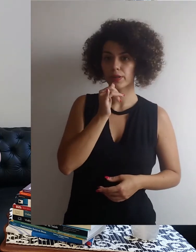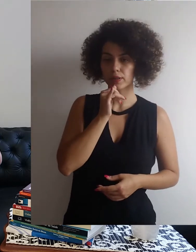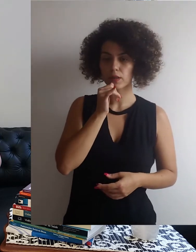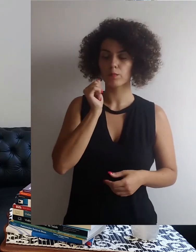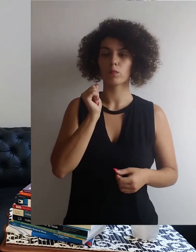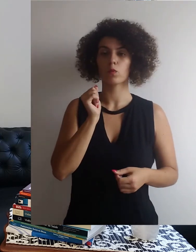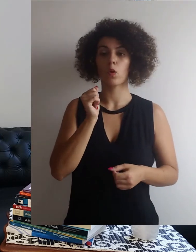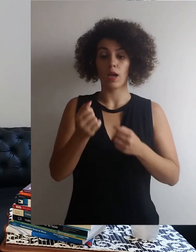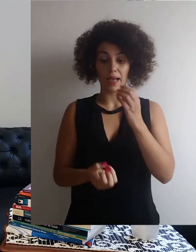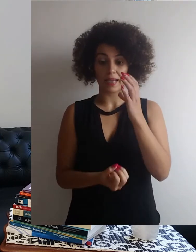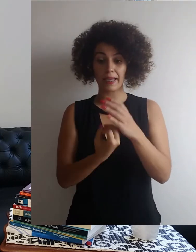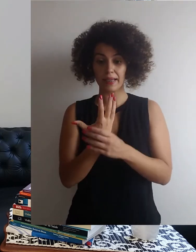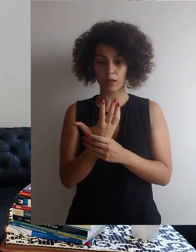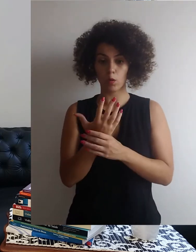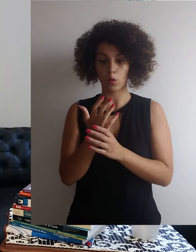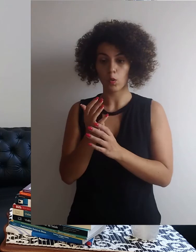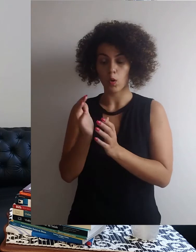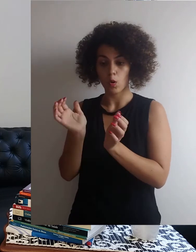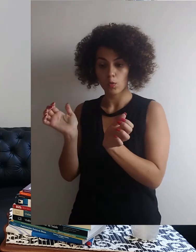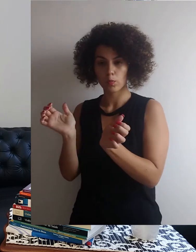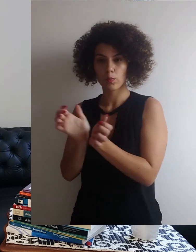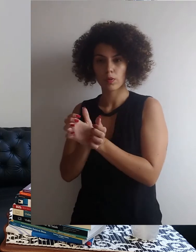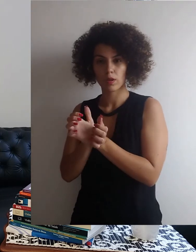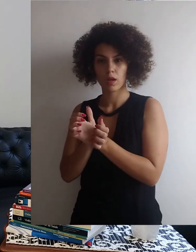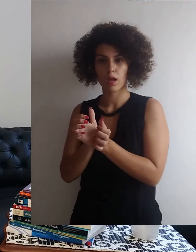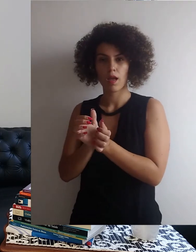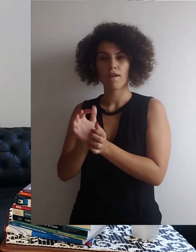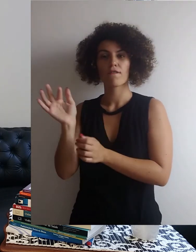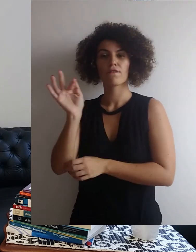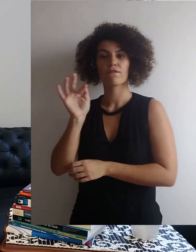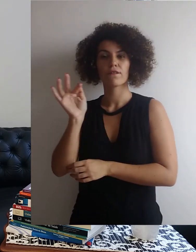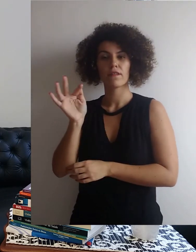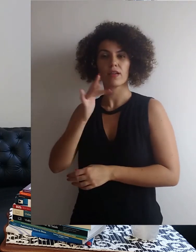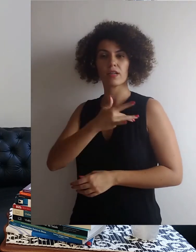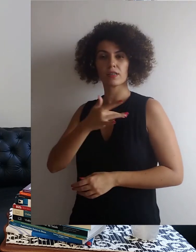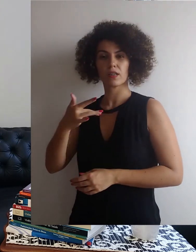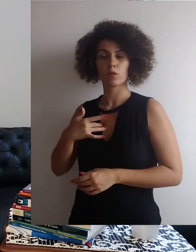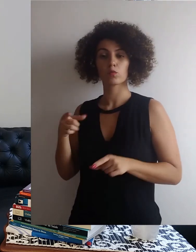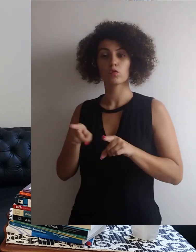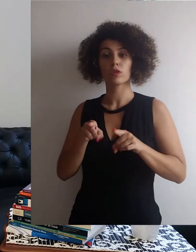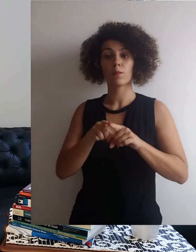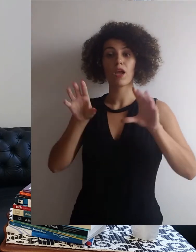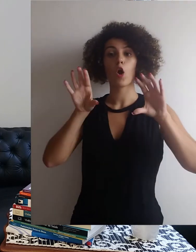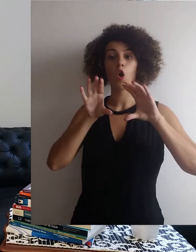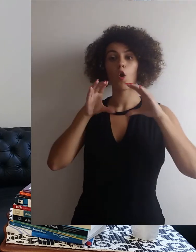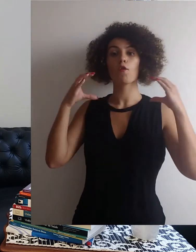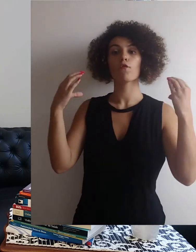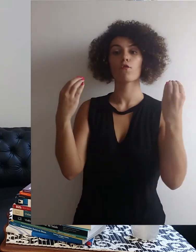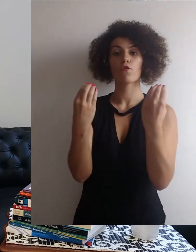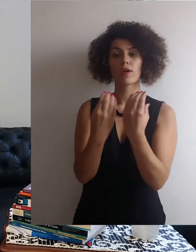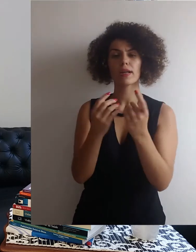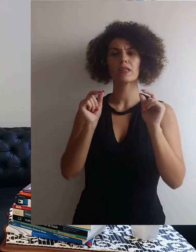, we have the creation of the Federal Health Police Stations and the National Health Conferences, which